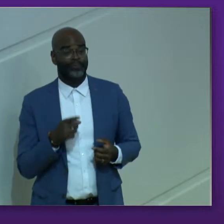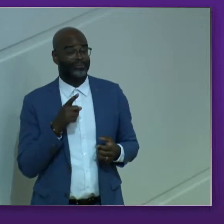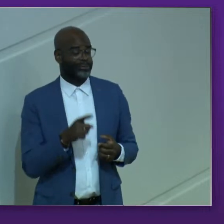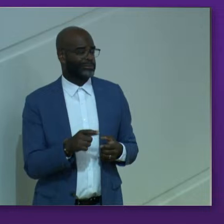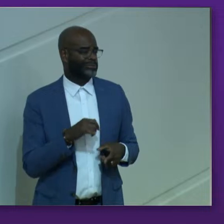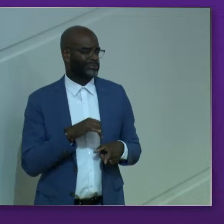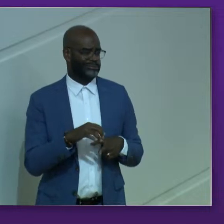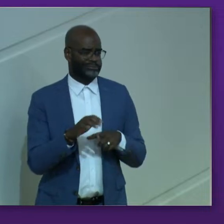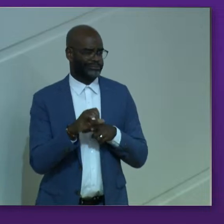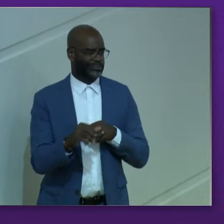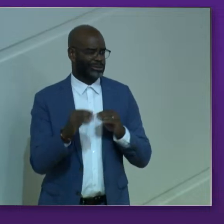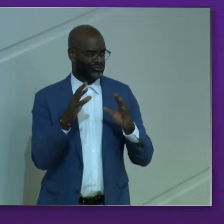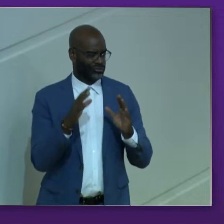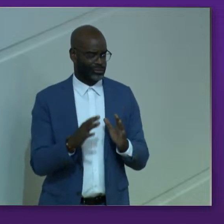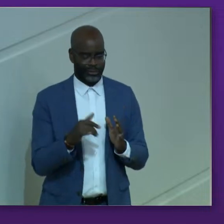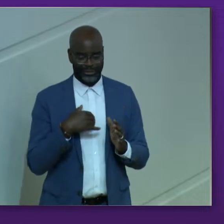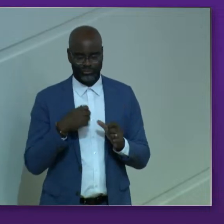VALERIE TANNER IS A PROFESSOR